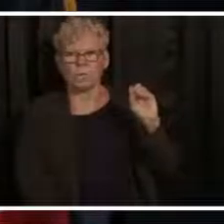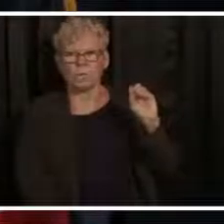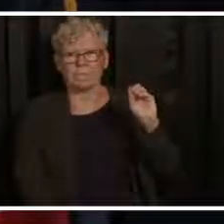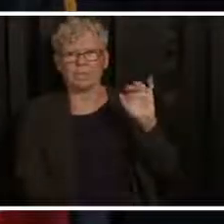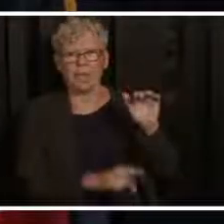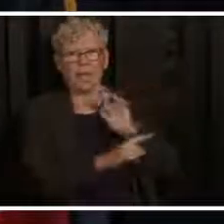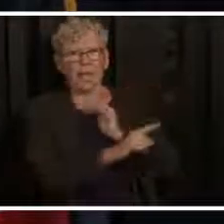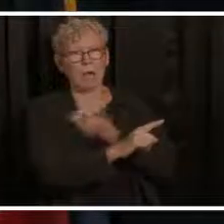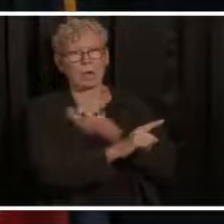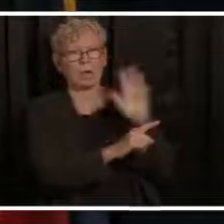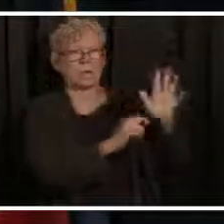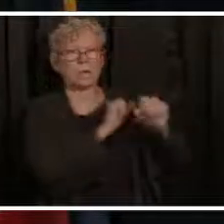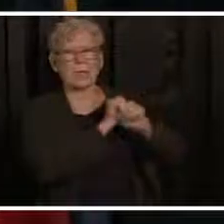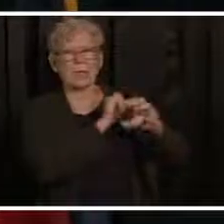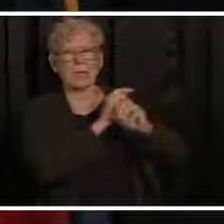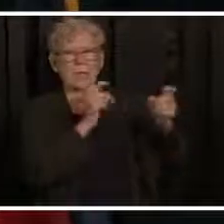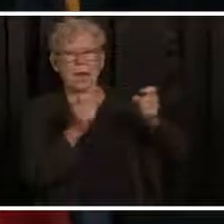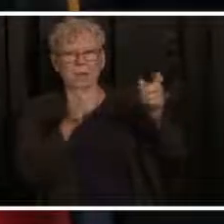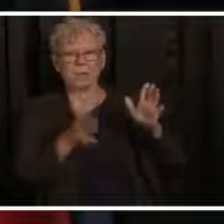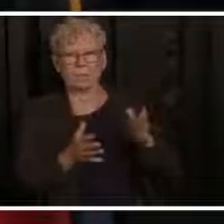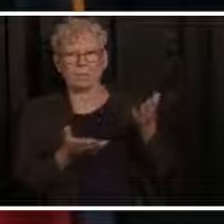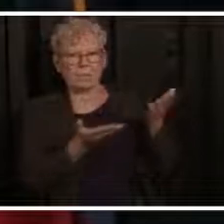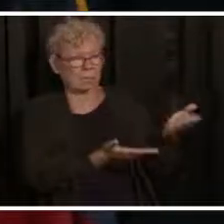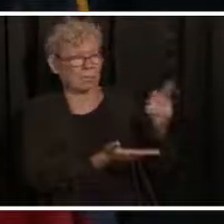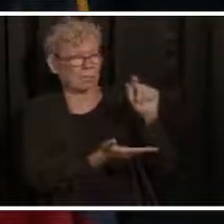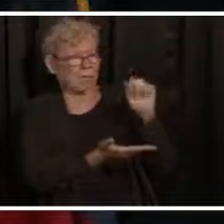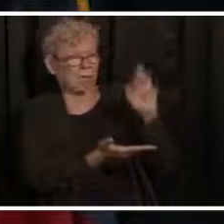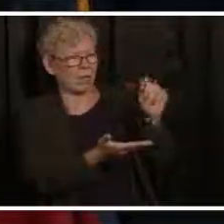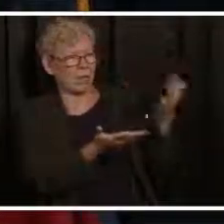I'll turn it over to Tara. Tara